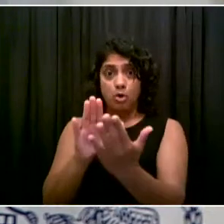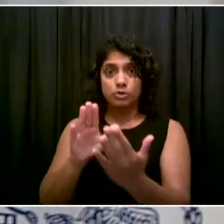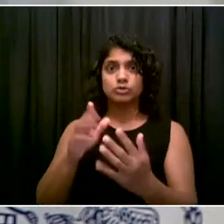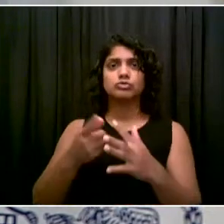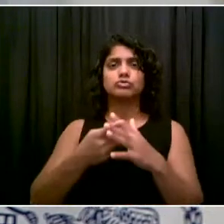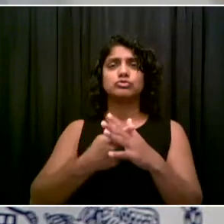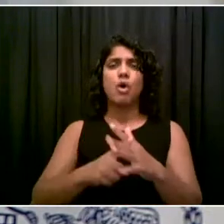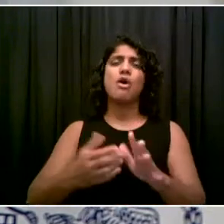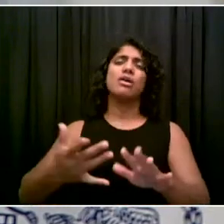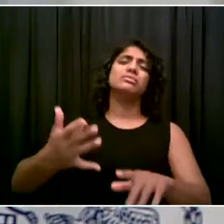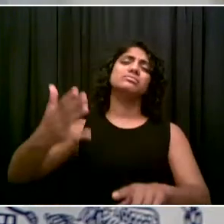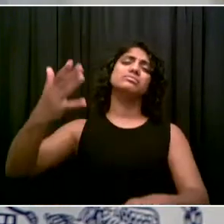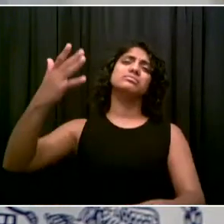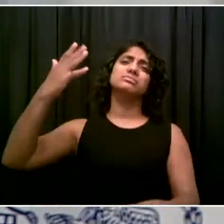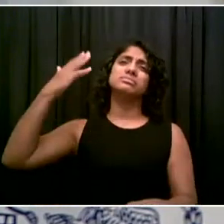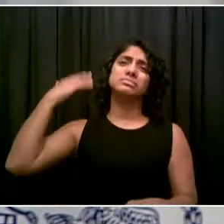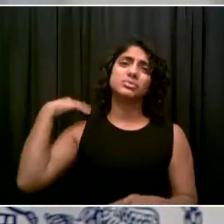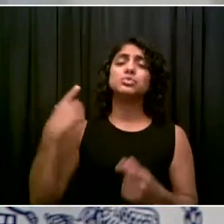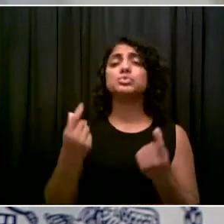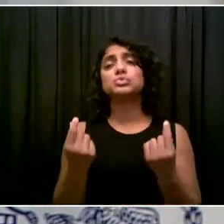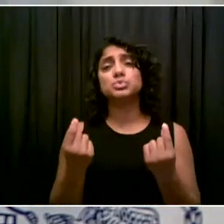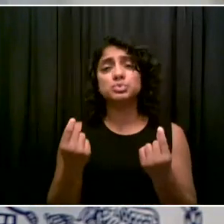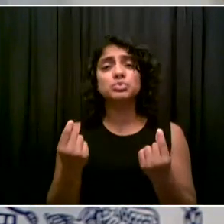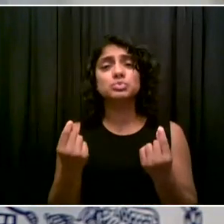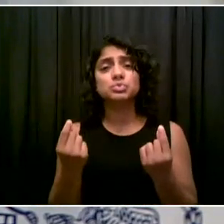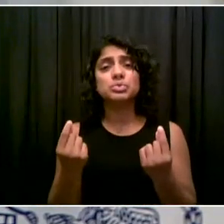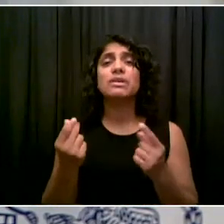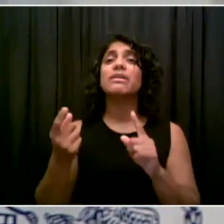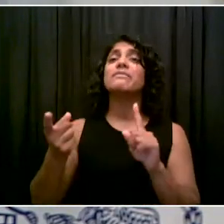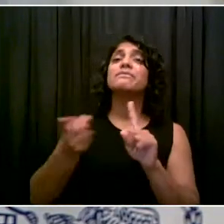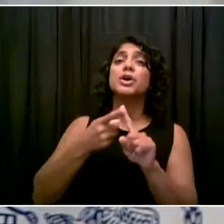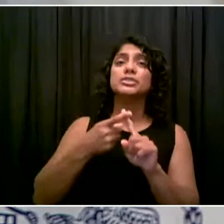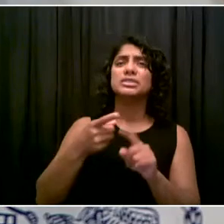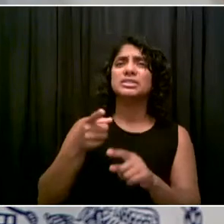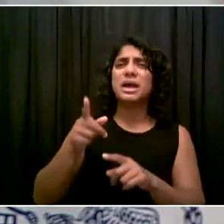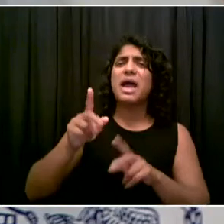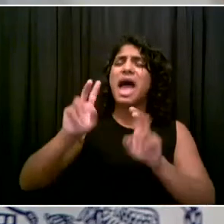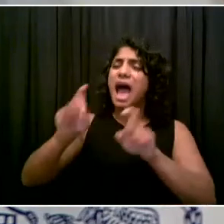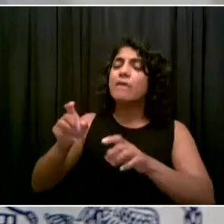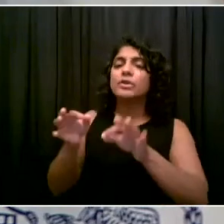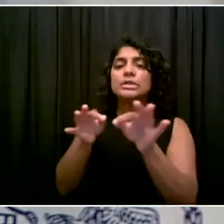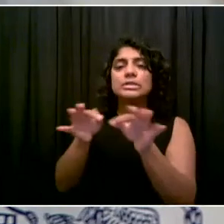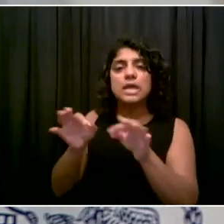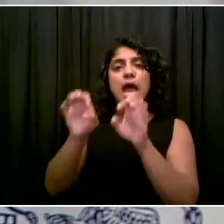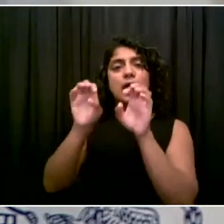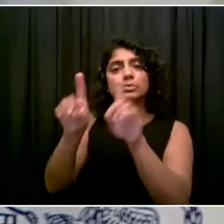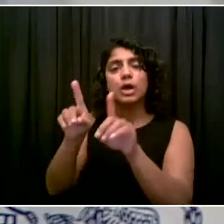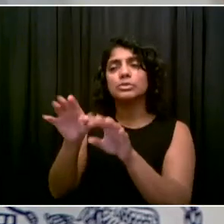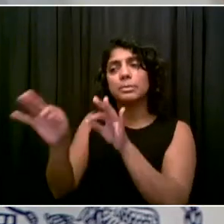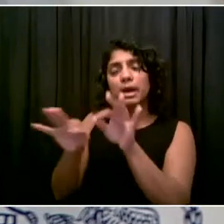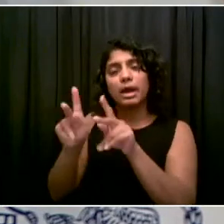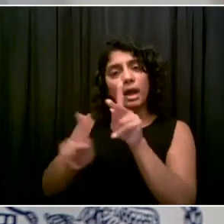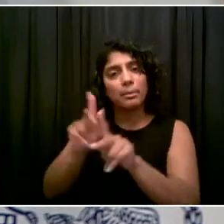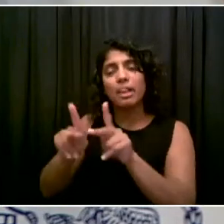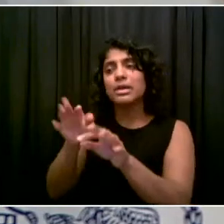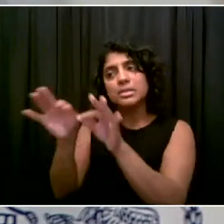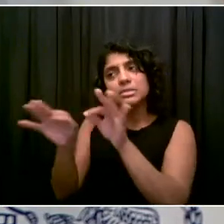GOES BACK YEARS AND YEARS, PEOPLE ARE TOLD VERY CLEARLY